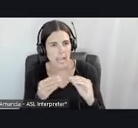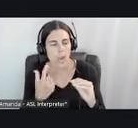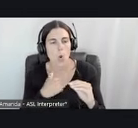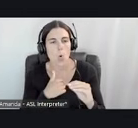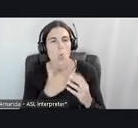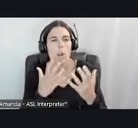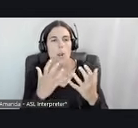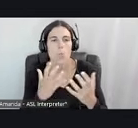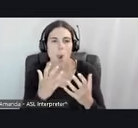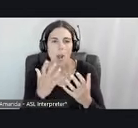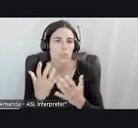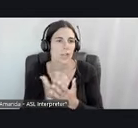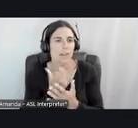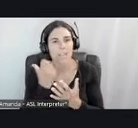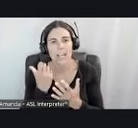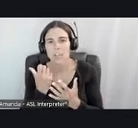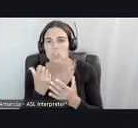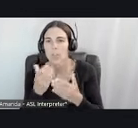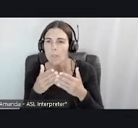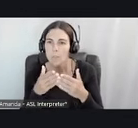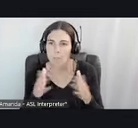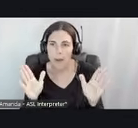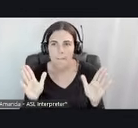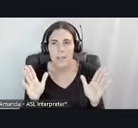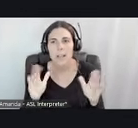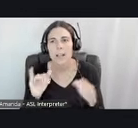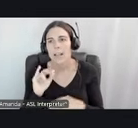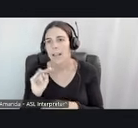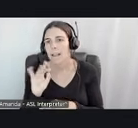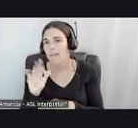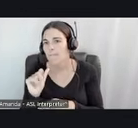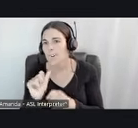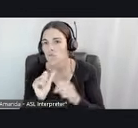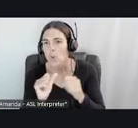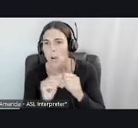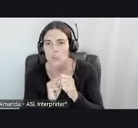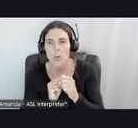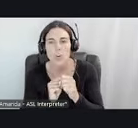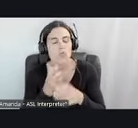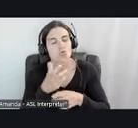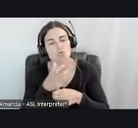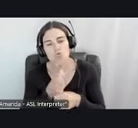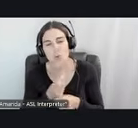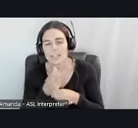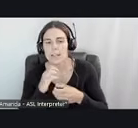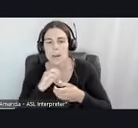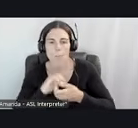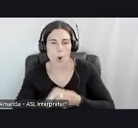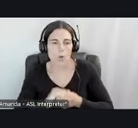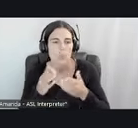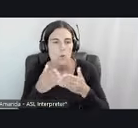infrastructure. Again, these are are decades long trusted partnerships um across North Carolina. And